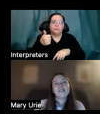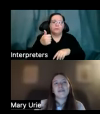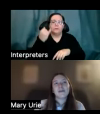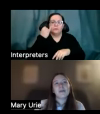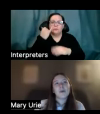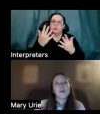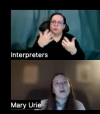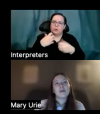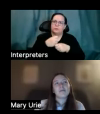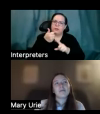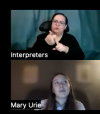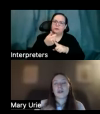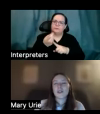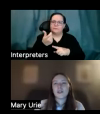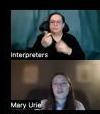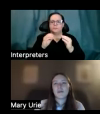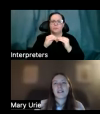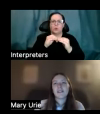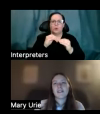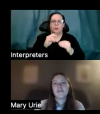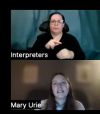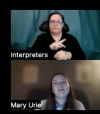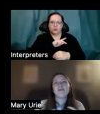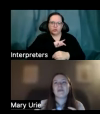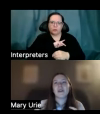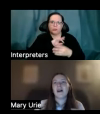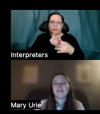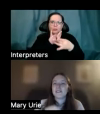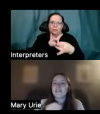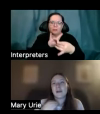yourself a bit more personal, make yourself seem not just like